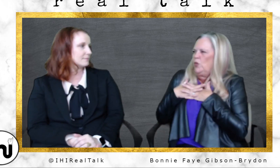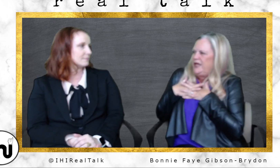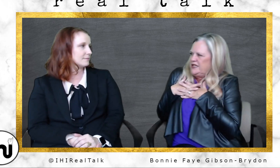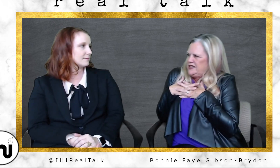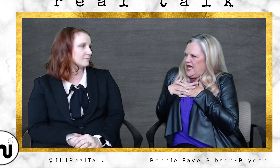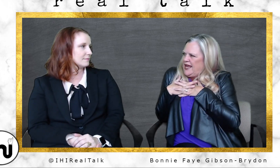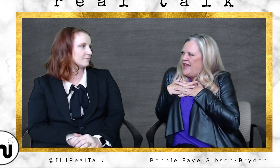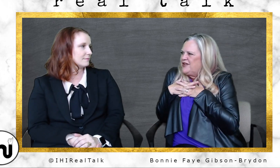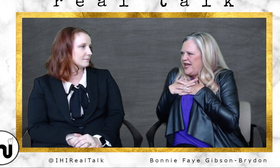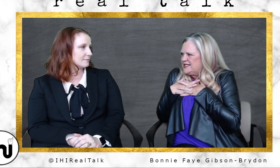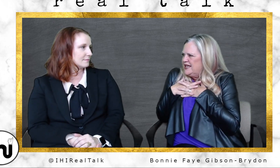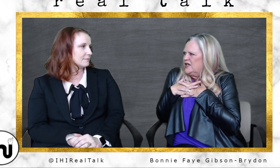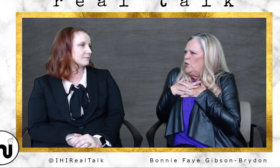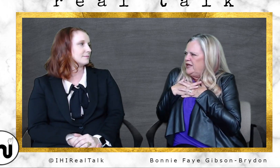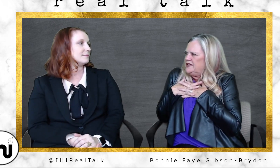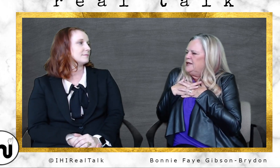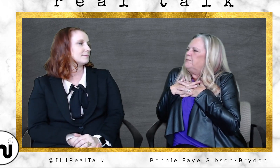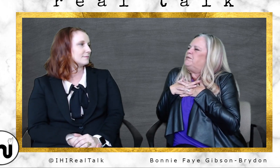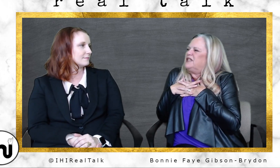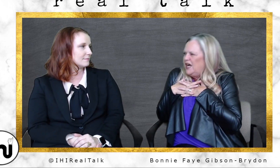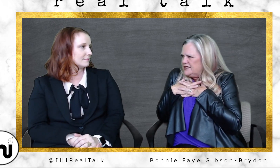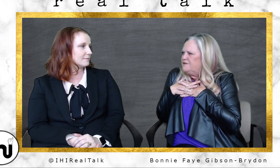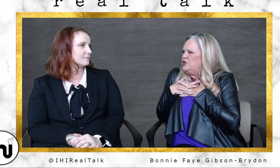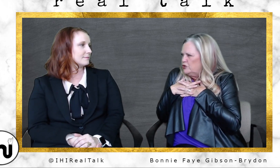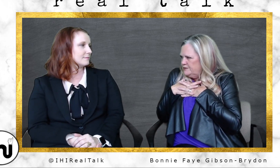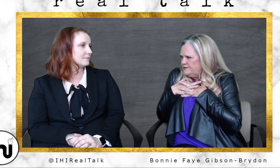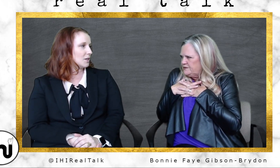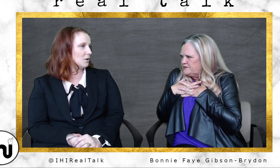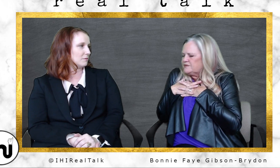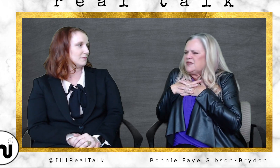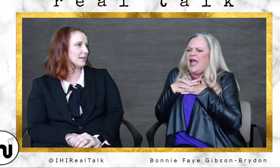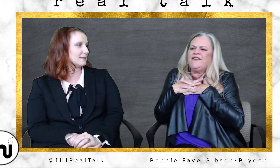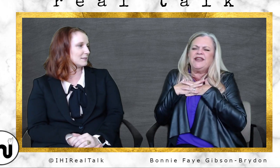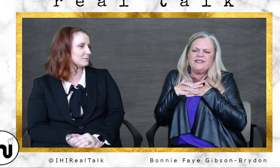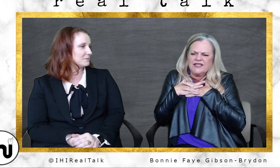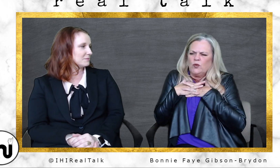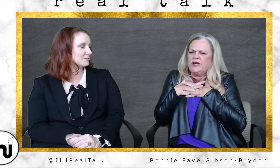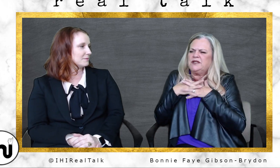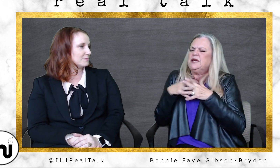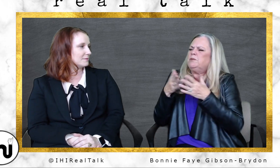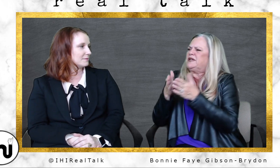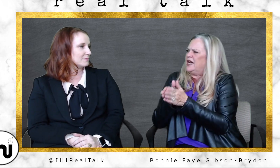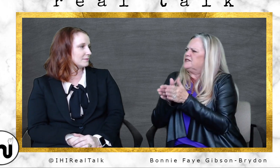wind, and I've got a second wind because of you. Desirée: Oh! Thanks. Bonnie: I've got a second wind